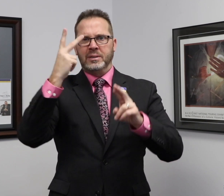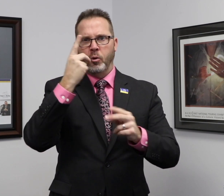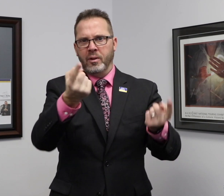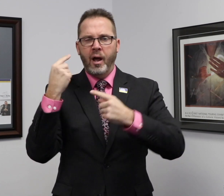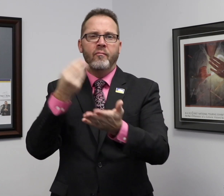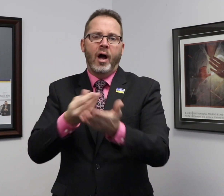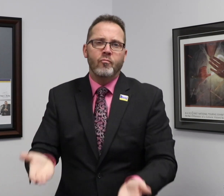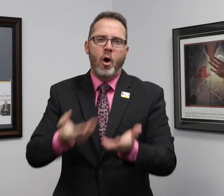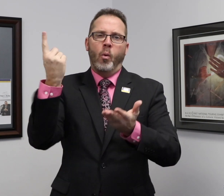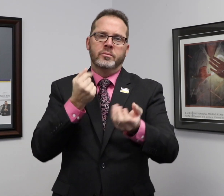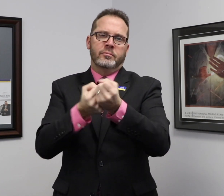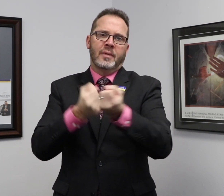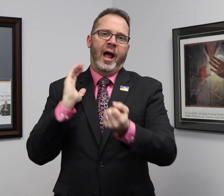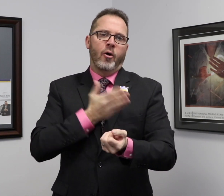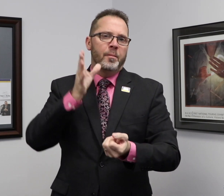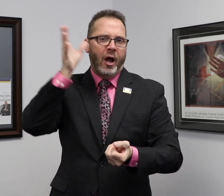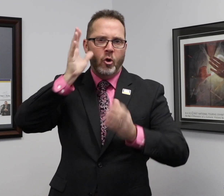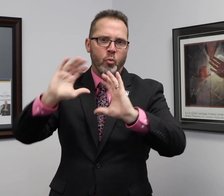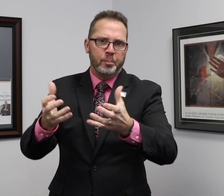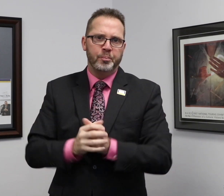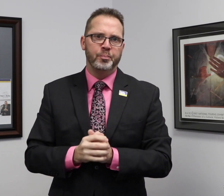our annual Spaghetti Dinner and Fundraiser and we hope to see many of you there to support our PATCH&S group.